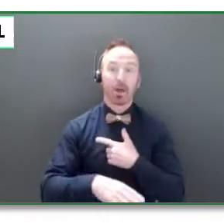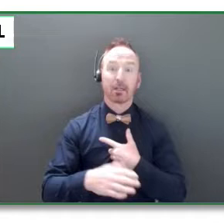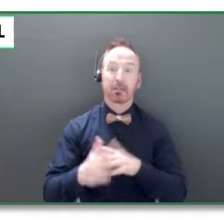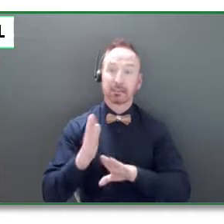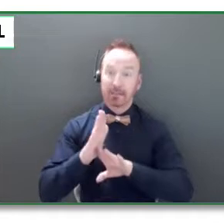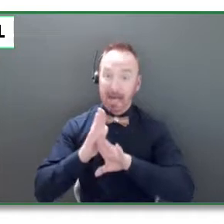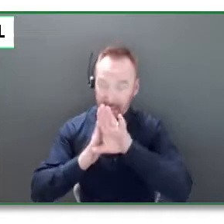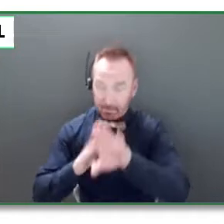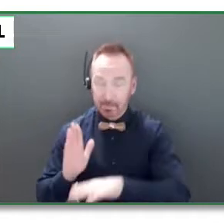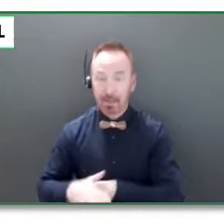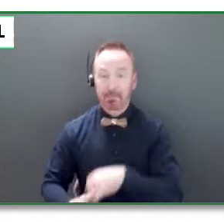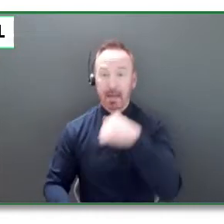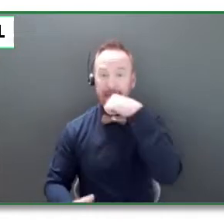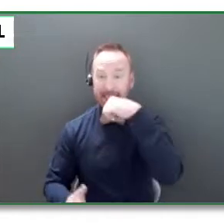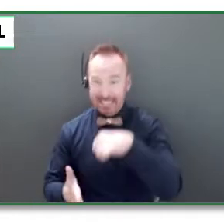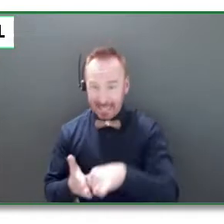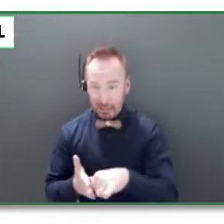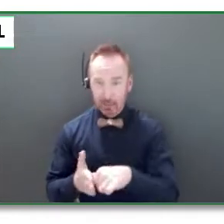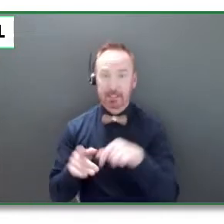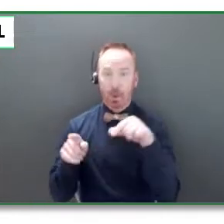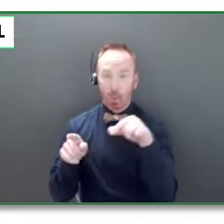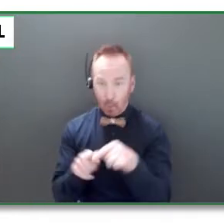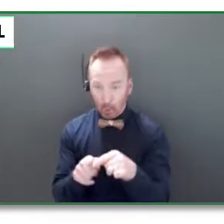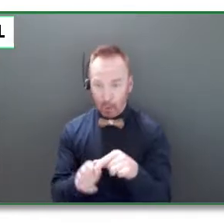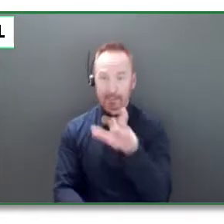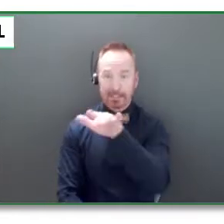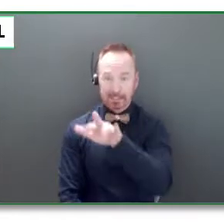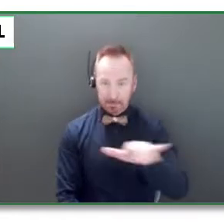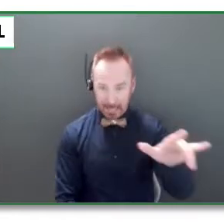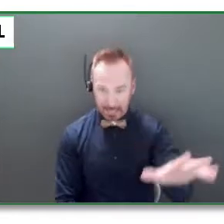pronunciation, the components of physical literacy